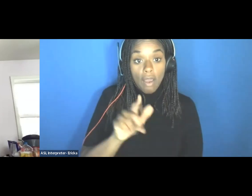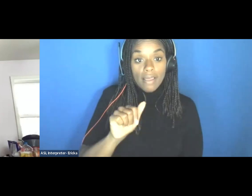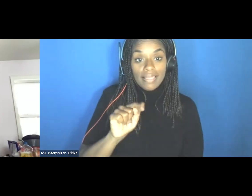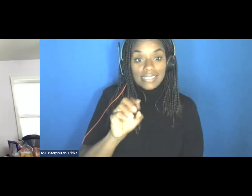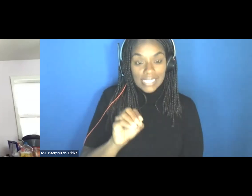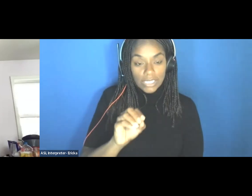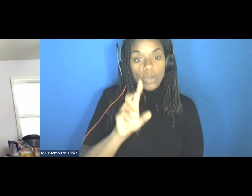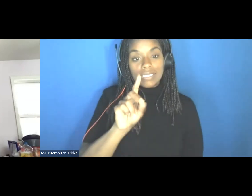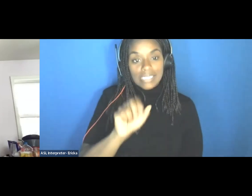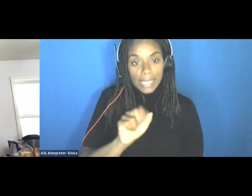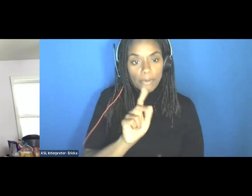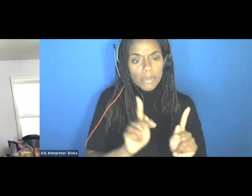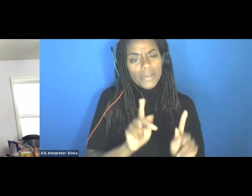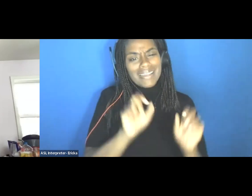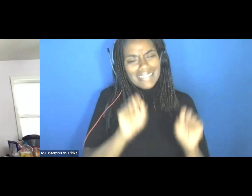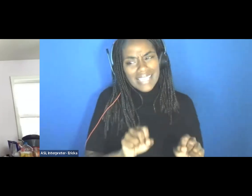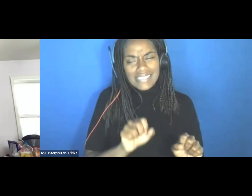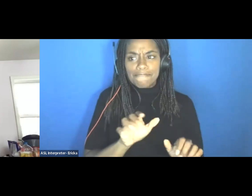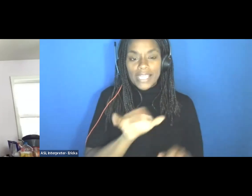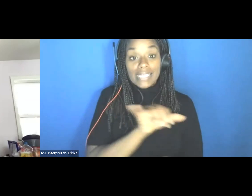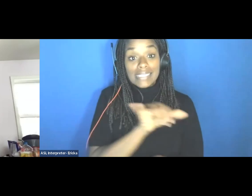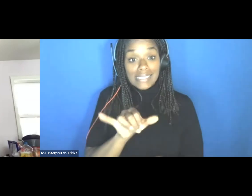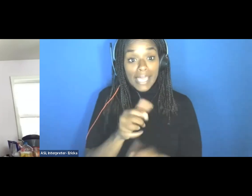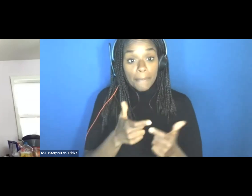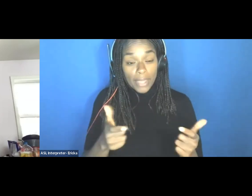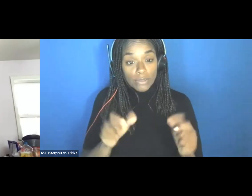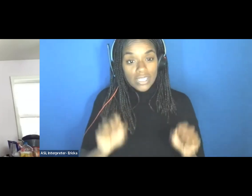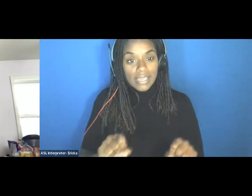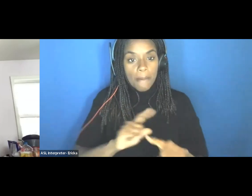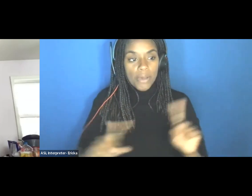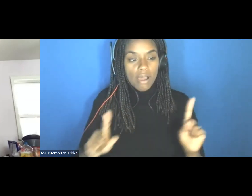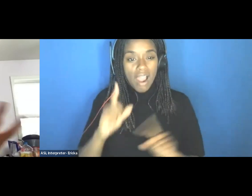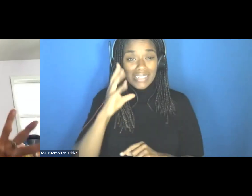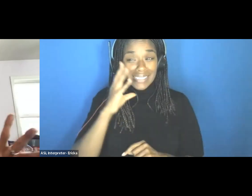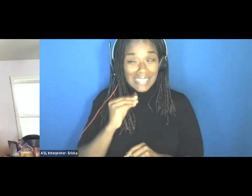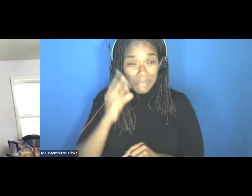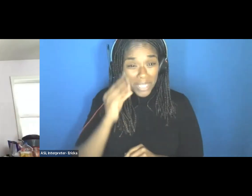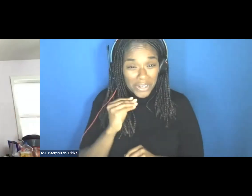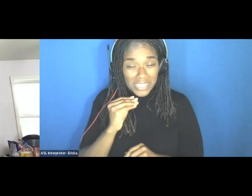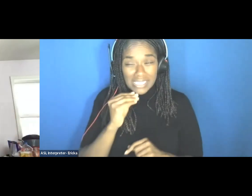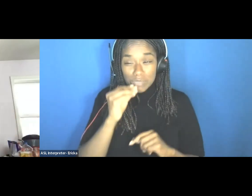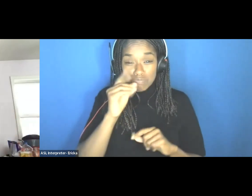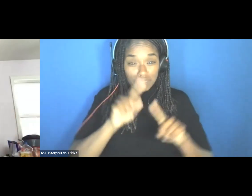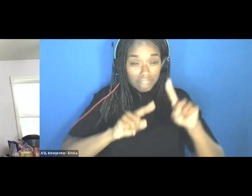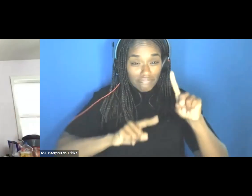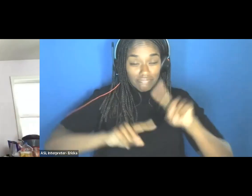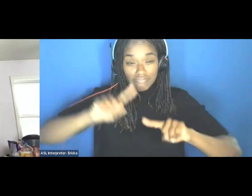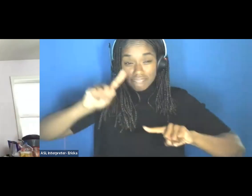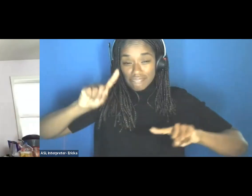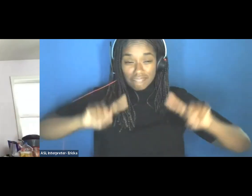That not all Spanish speaking people are not only from one agent of the world.